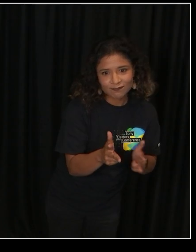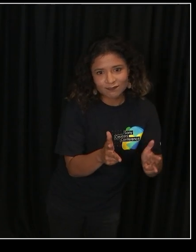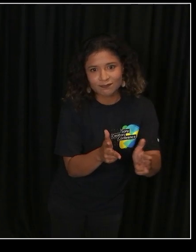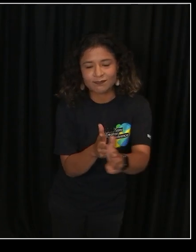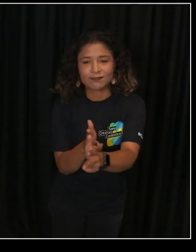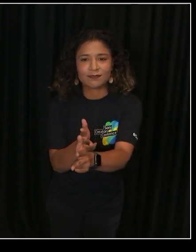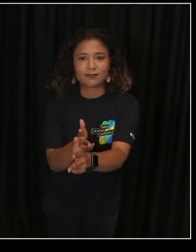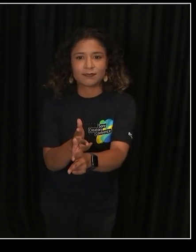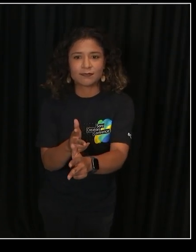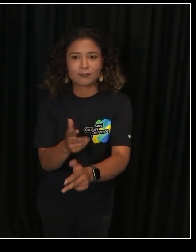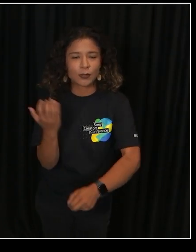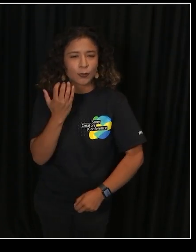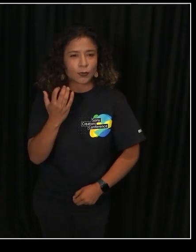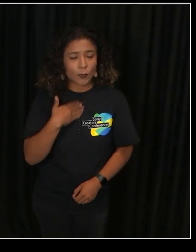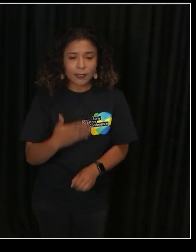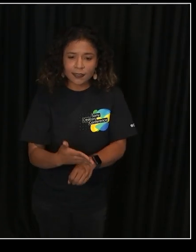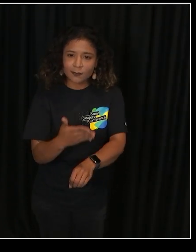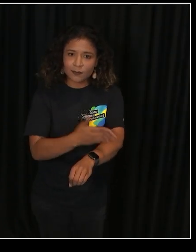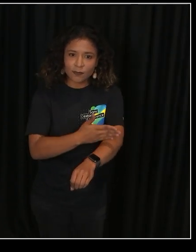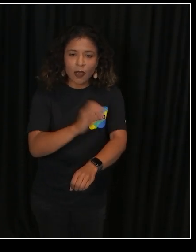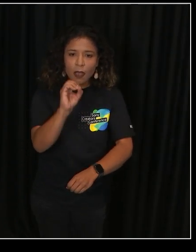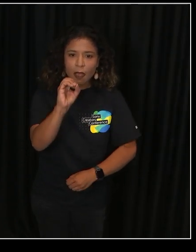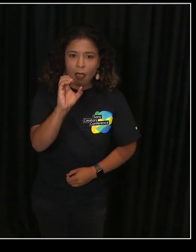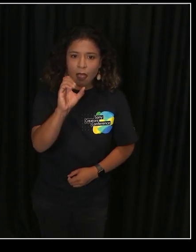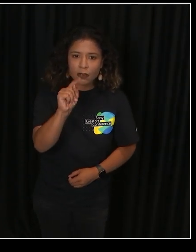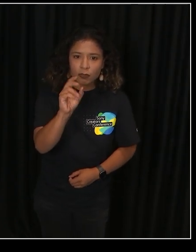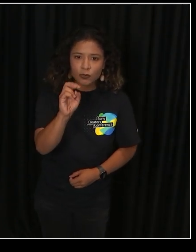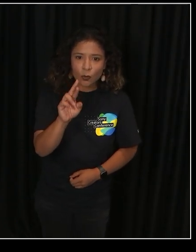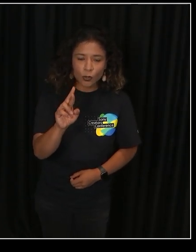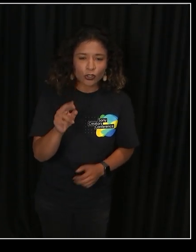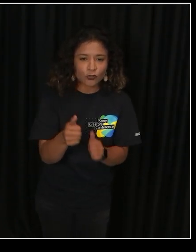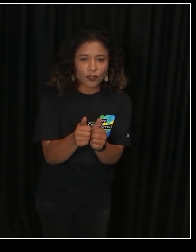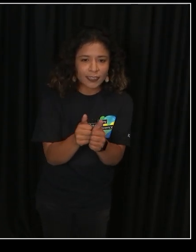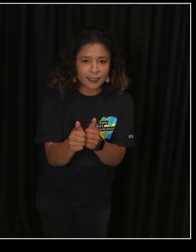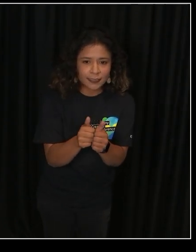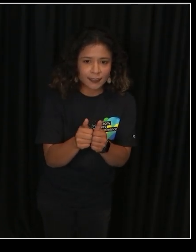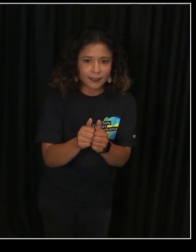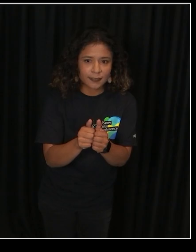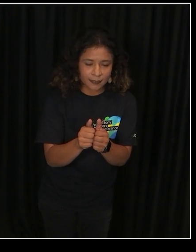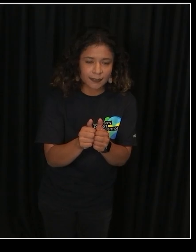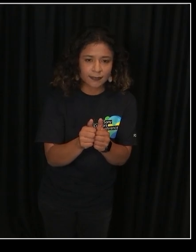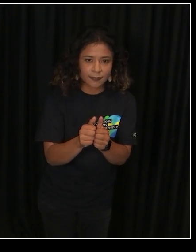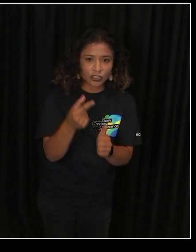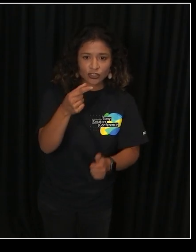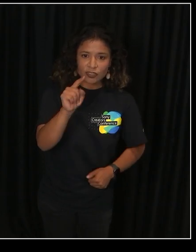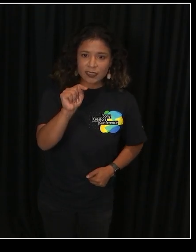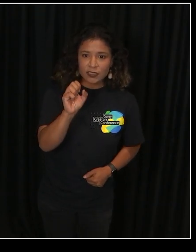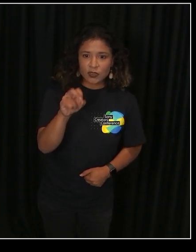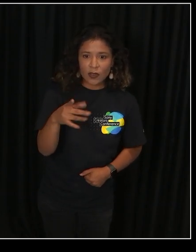So we did much better in the October event. In this case, GT Sophy beat the humans